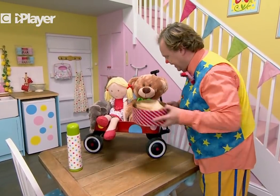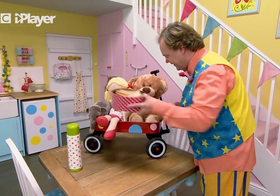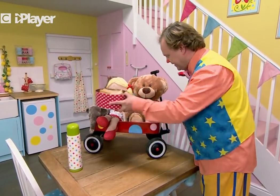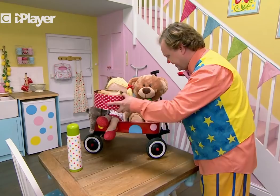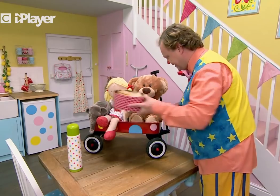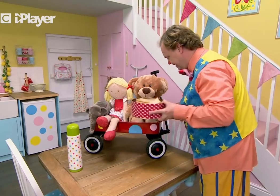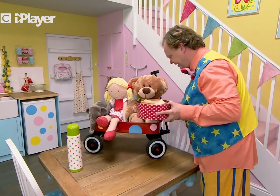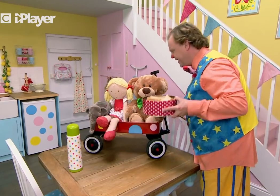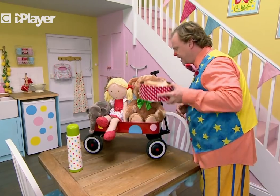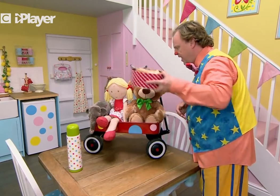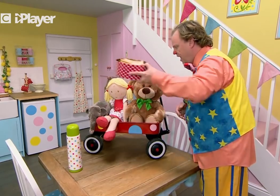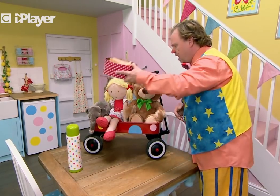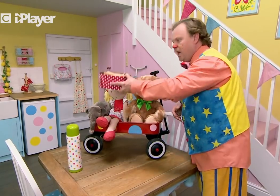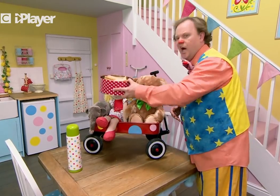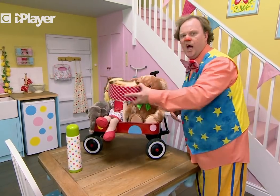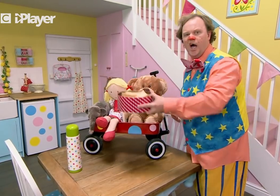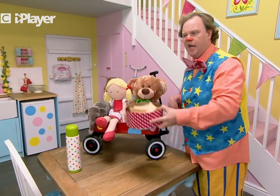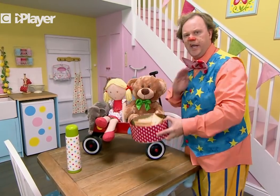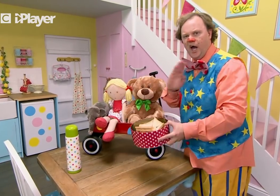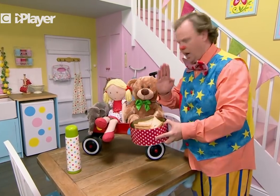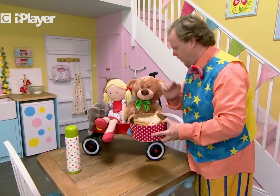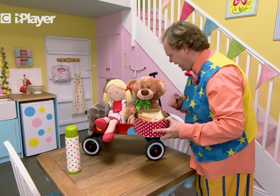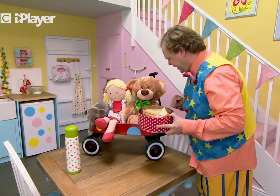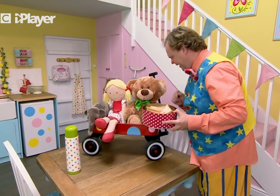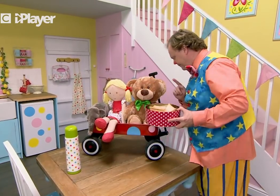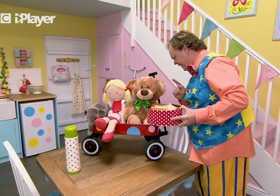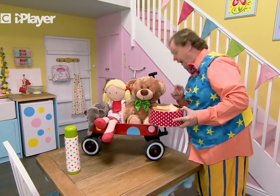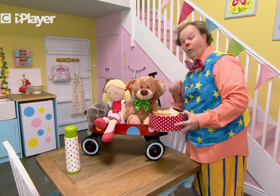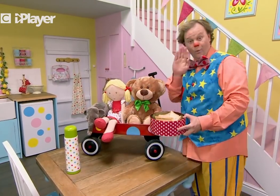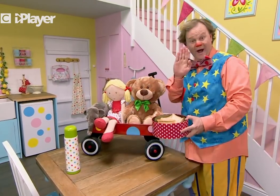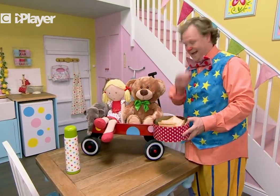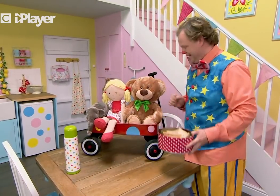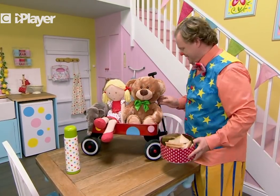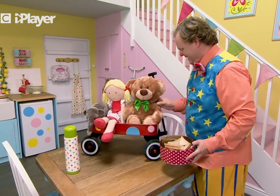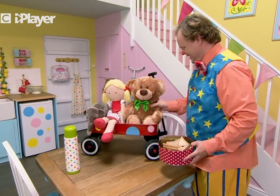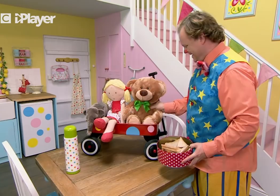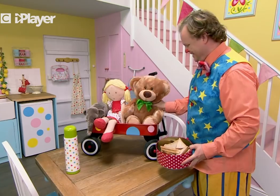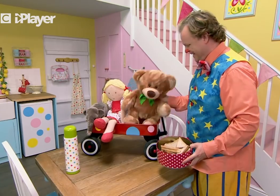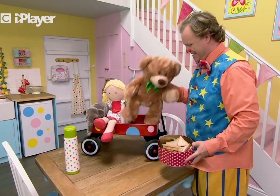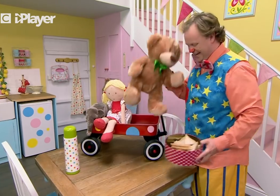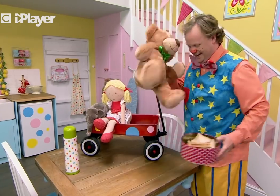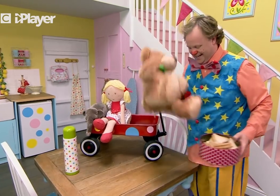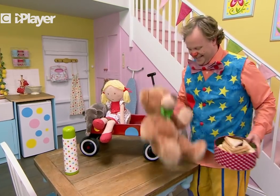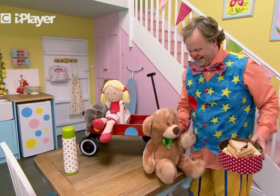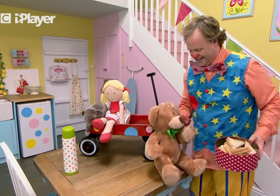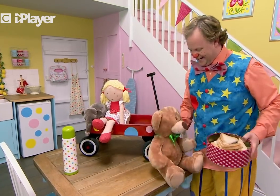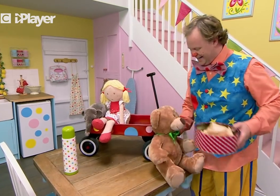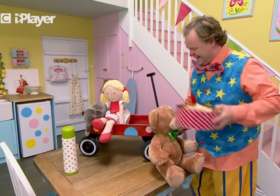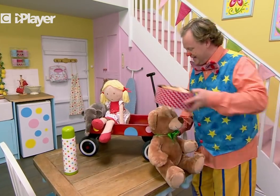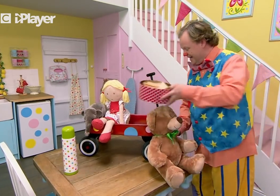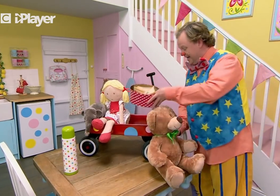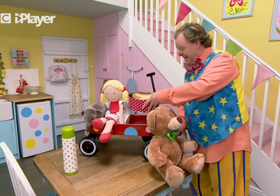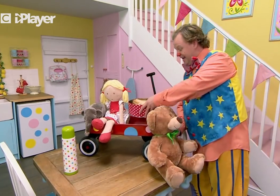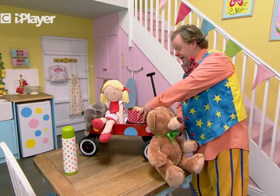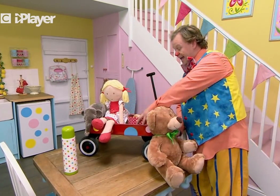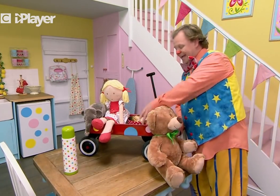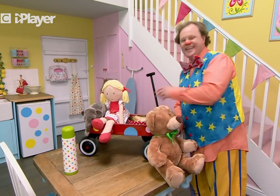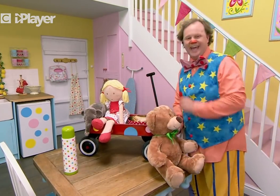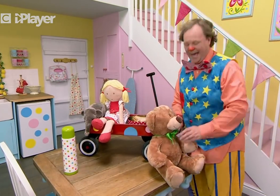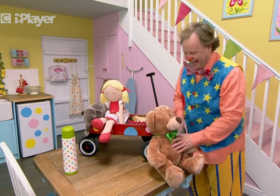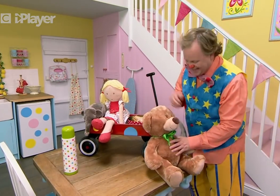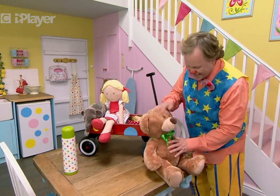can't they fit onto your truck uh no um oh wait teddy are you going to leave teddy behind yes he